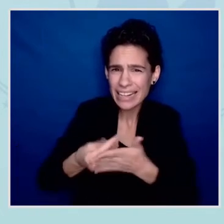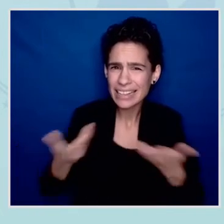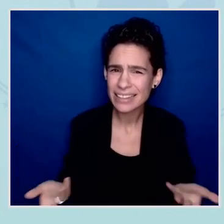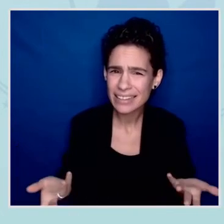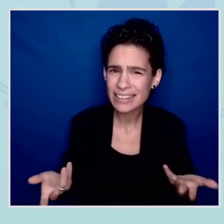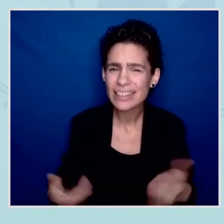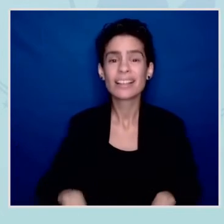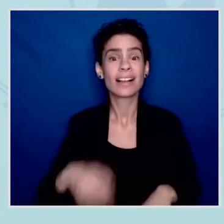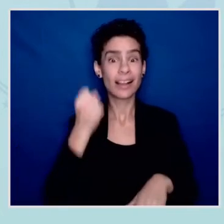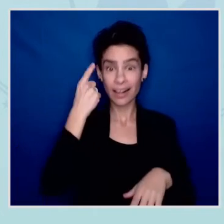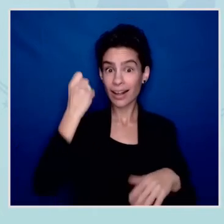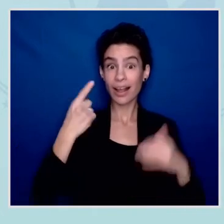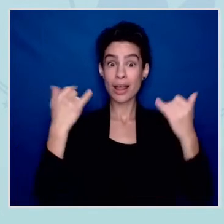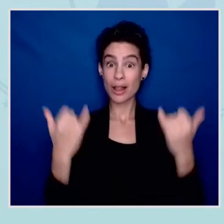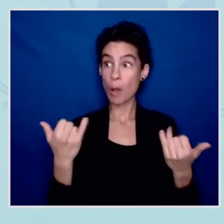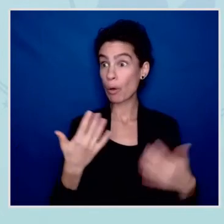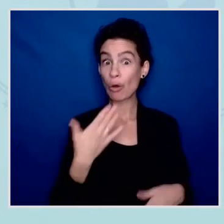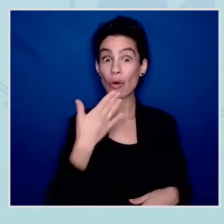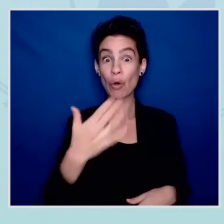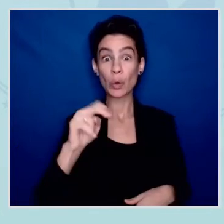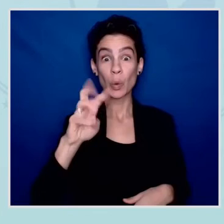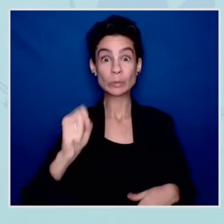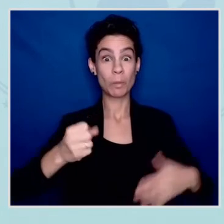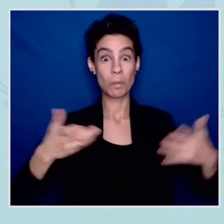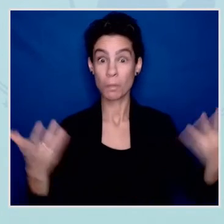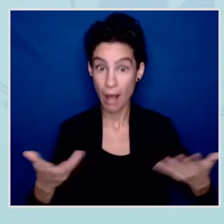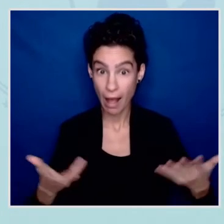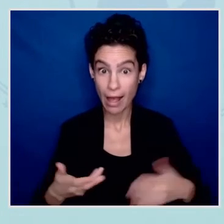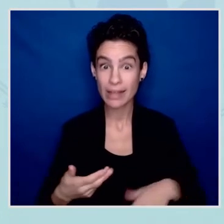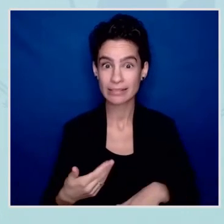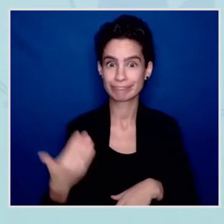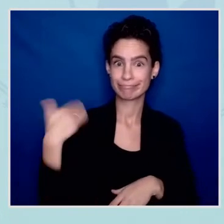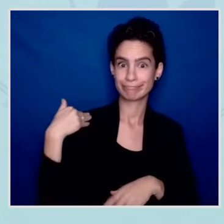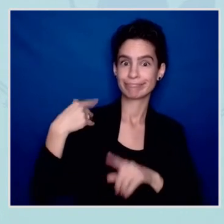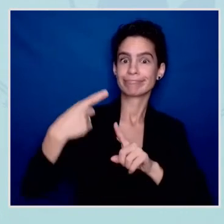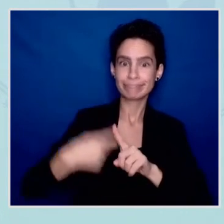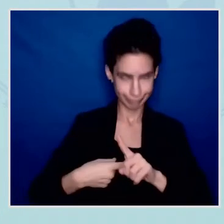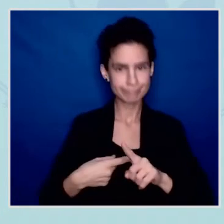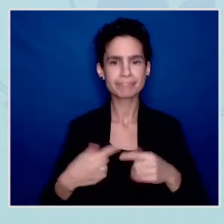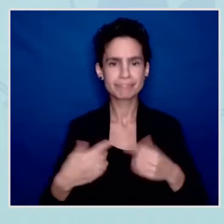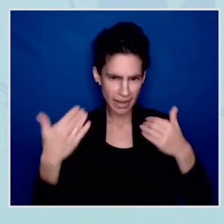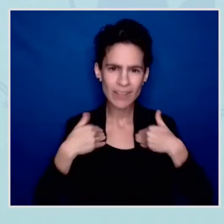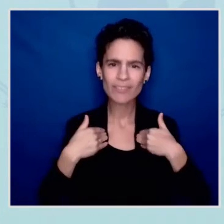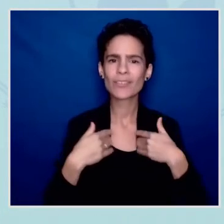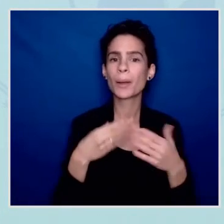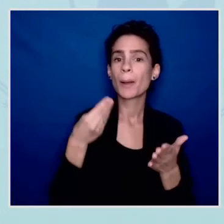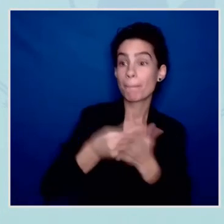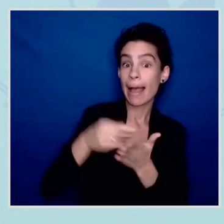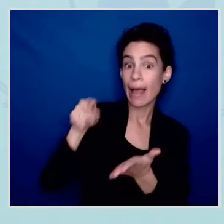FRAUD AND ABUSE. SIPHONING OFF SUPPORT FOR THE SMALL BUSINESSES THAT NEED IT